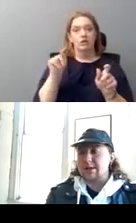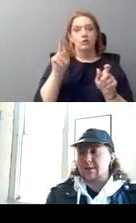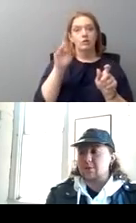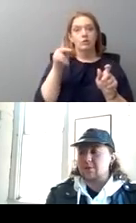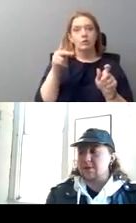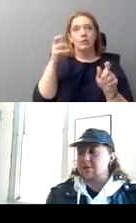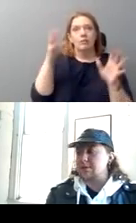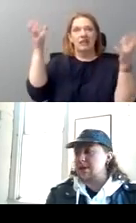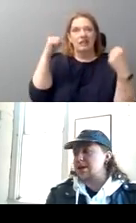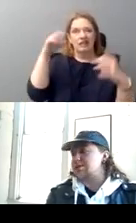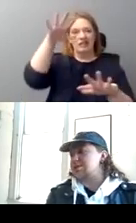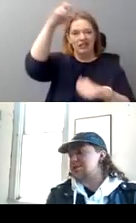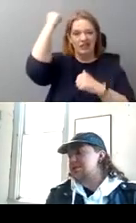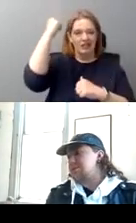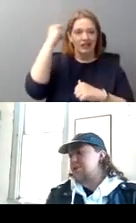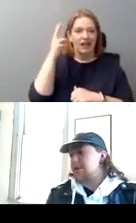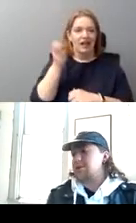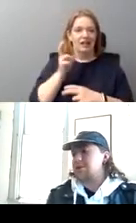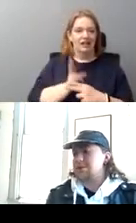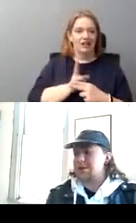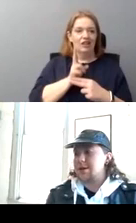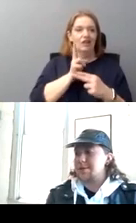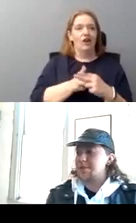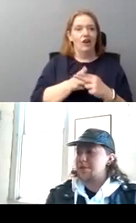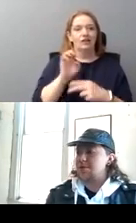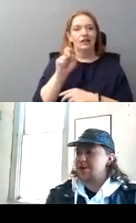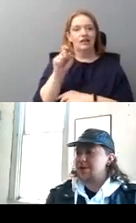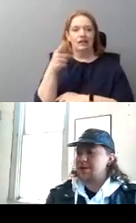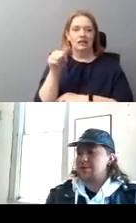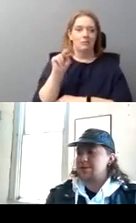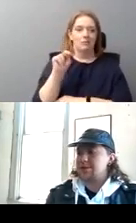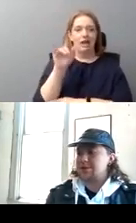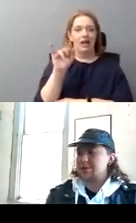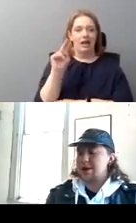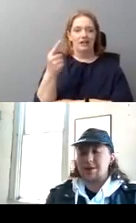the available view. So you can see him working on those over here in this picture on the right.